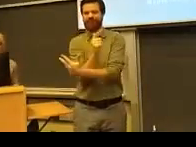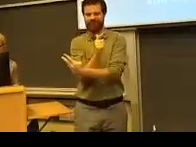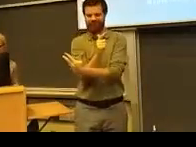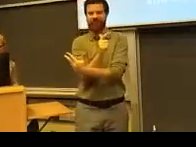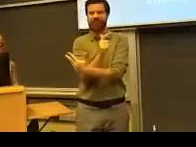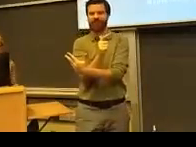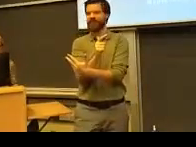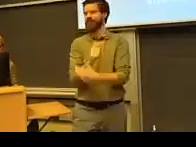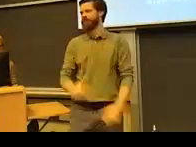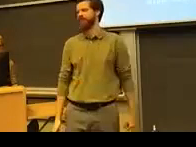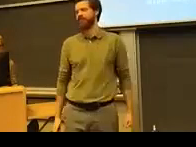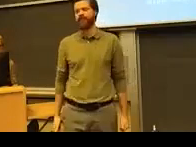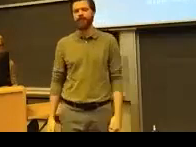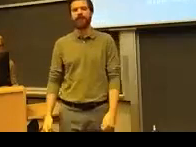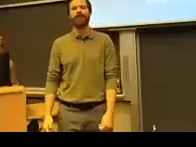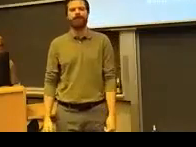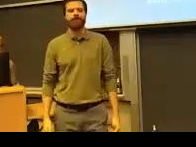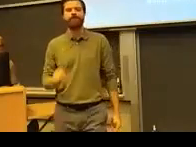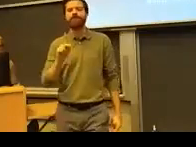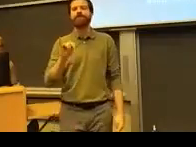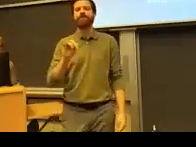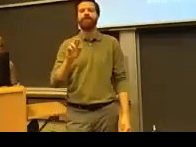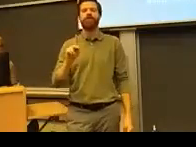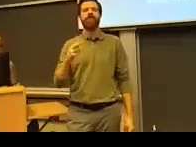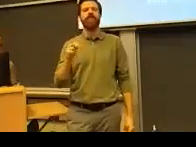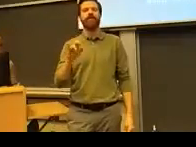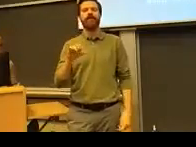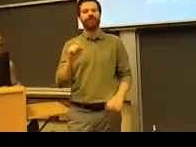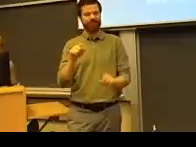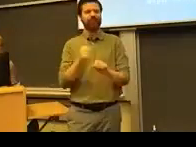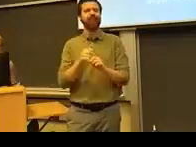these folks over here um Kirk Harris attended Penn States medical college for medical school